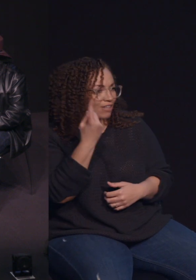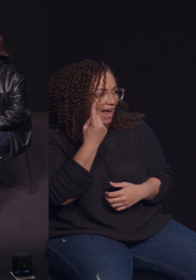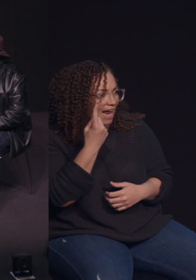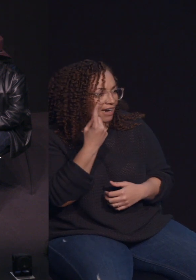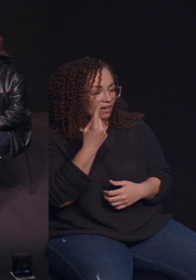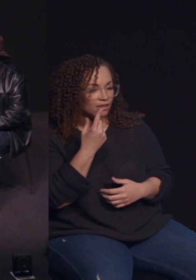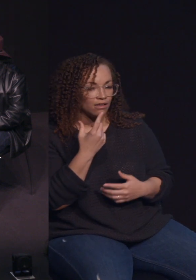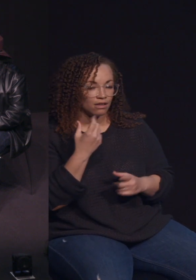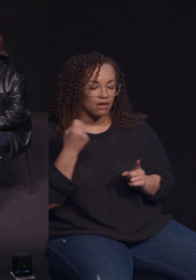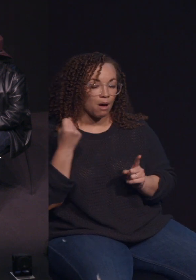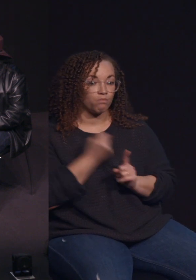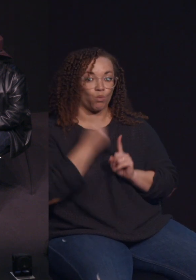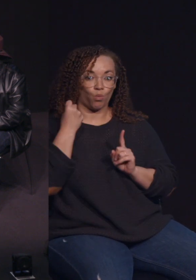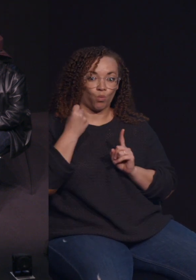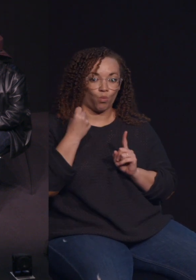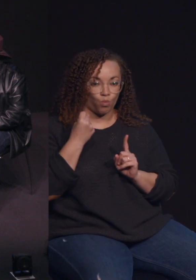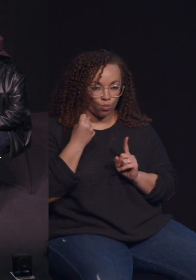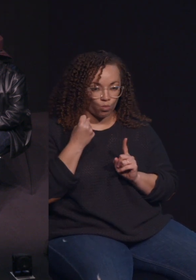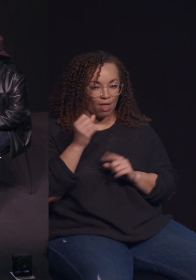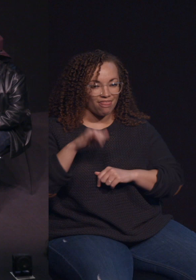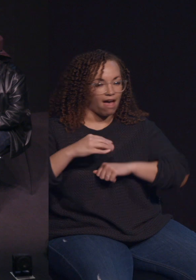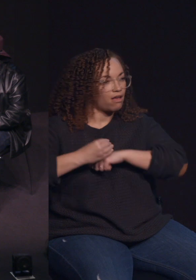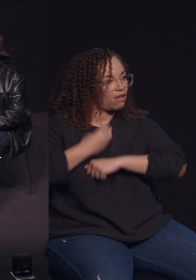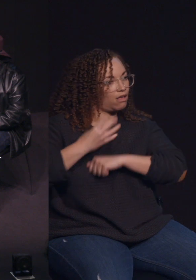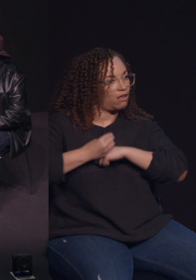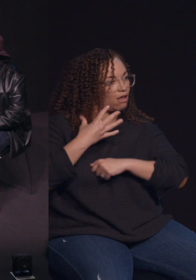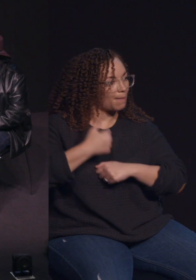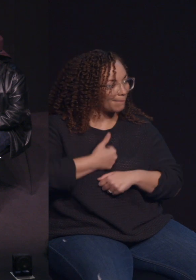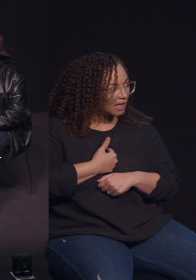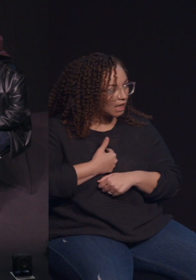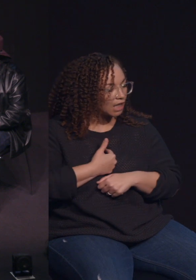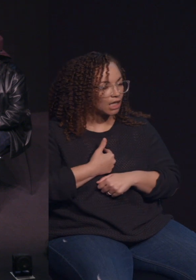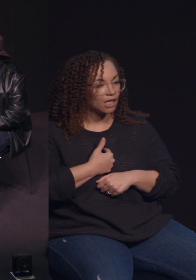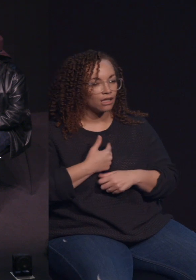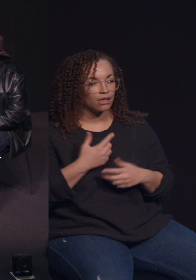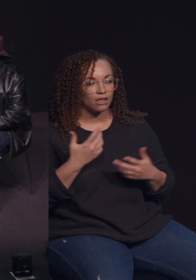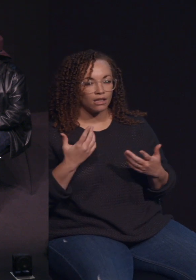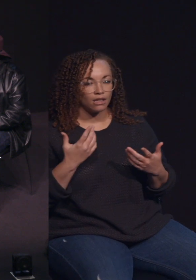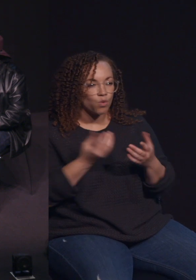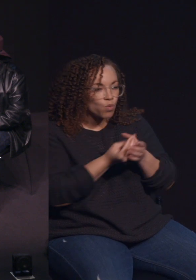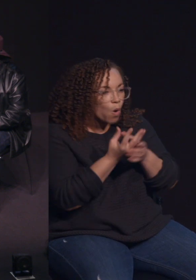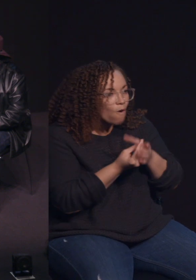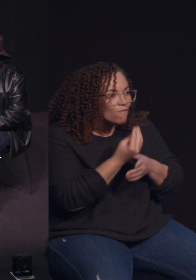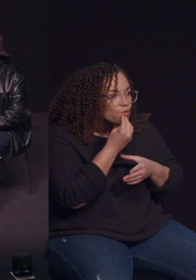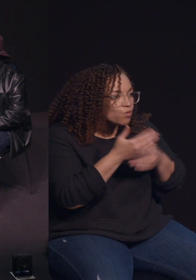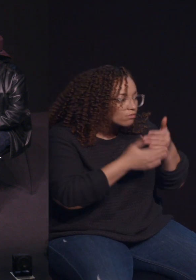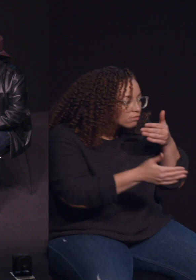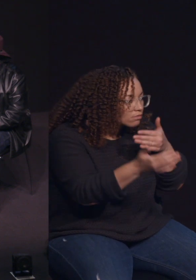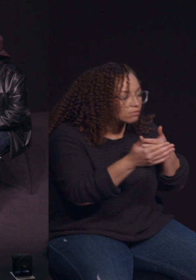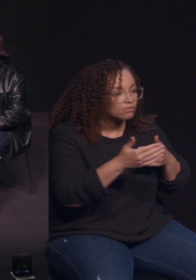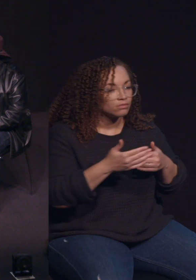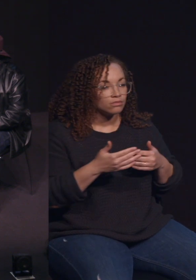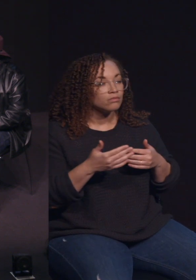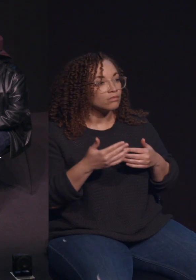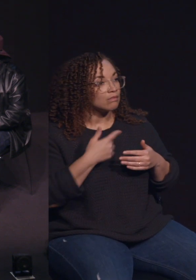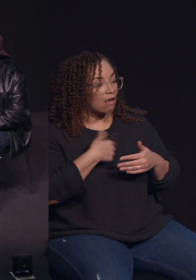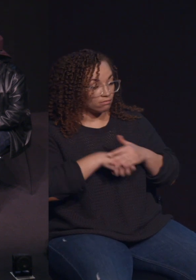growing food on the land, things like that. I--when I had my first child, I realized I can't afford,